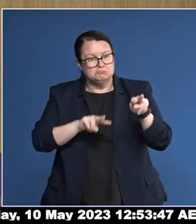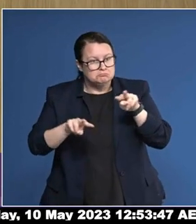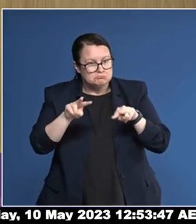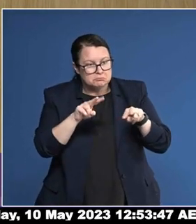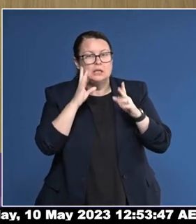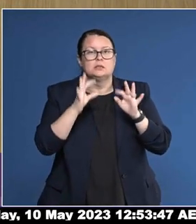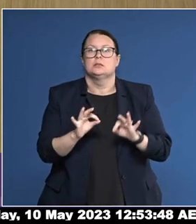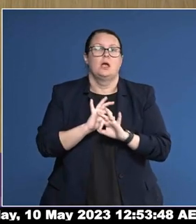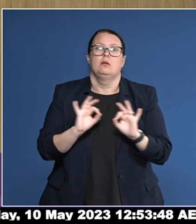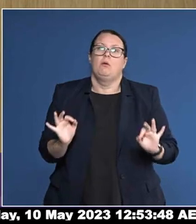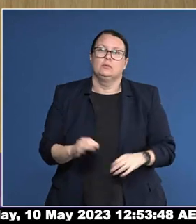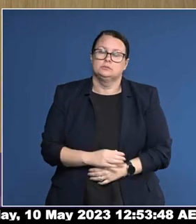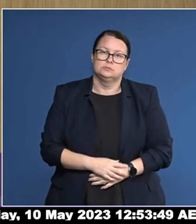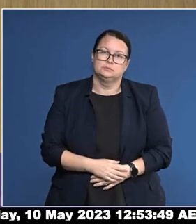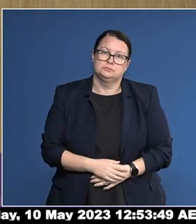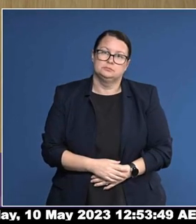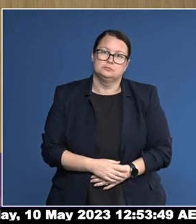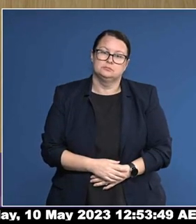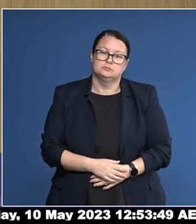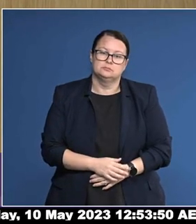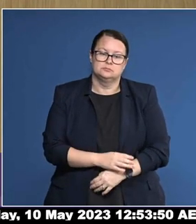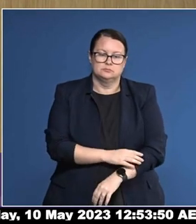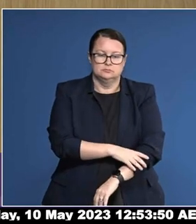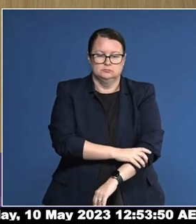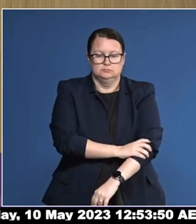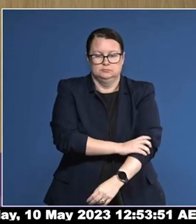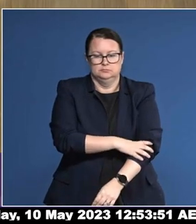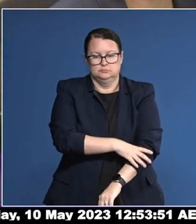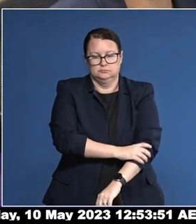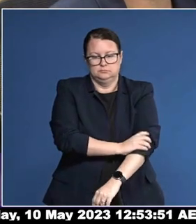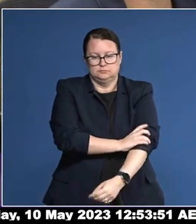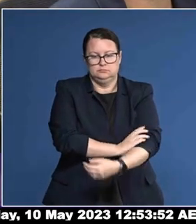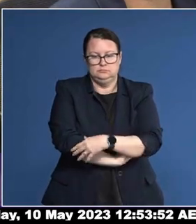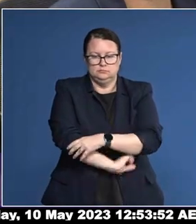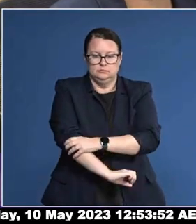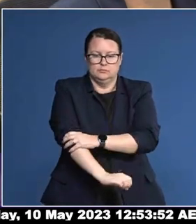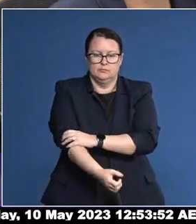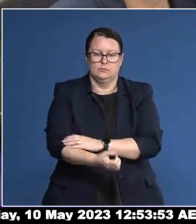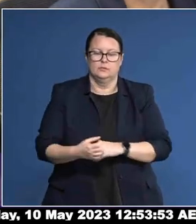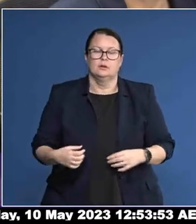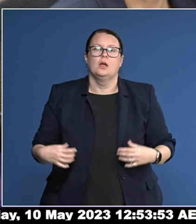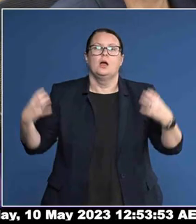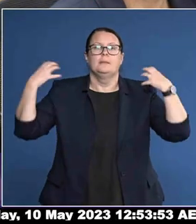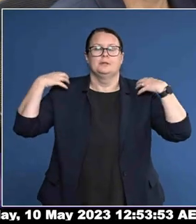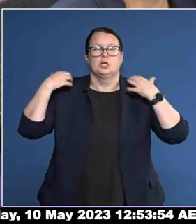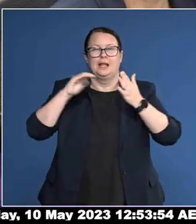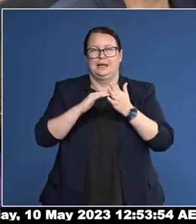Now, Commissioners, I now want to turn to the next matter, which is recorded in